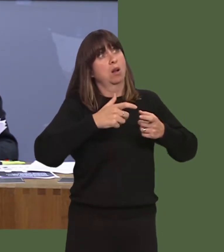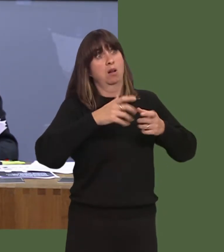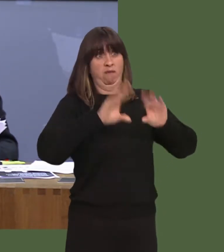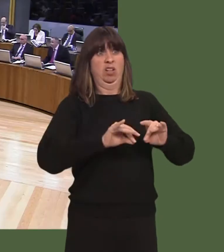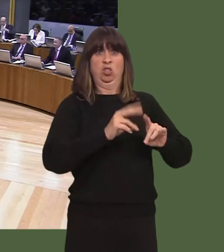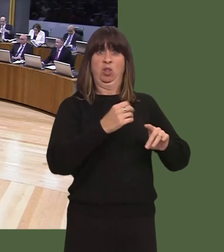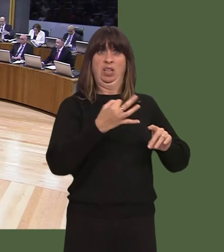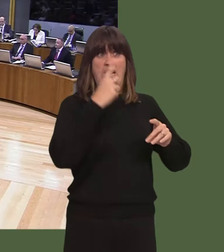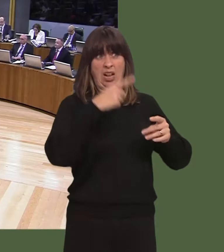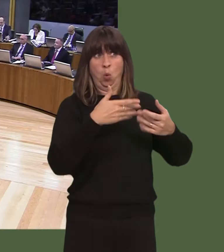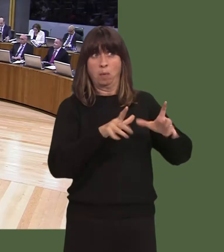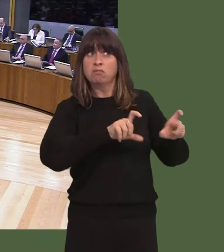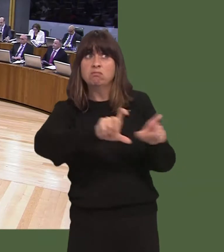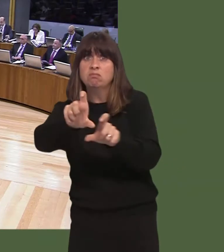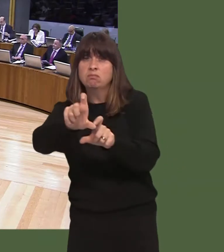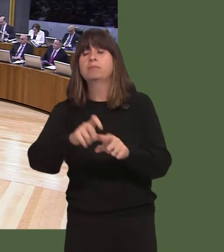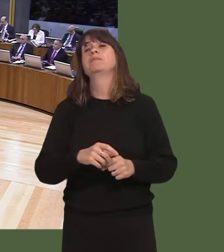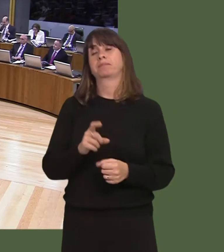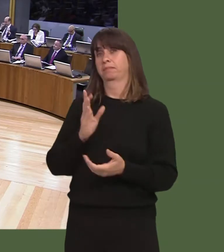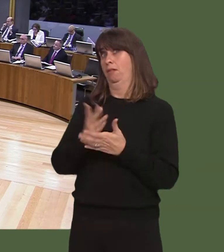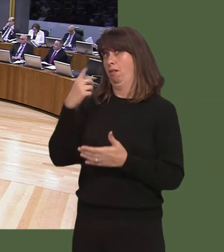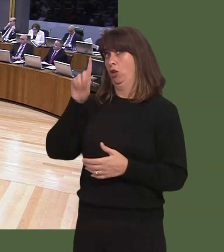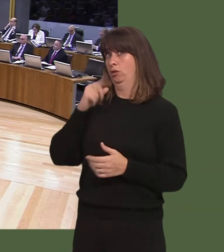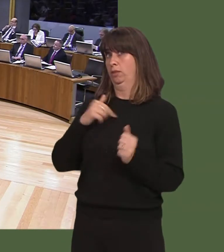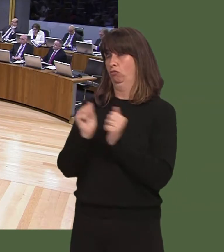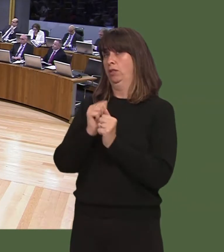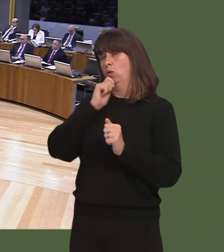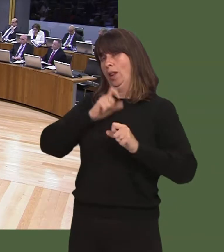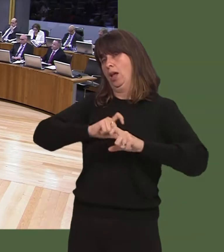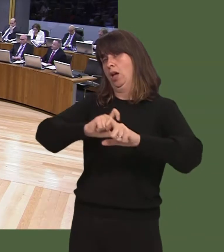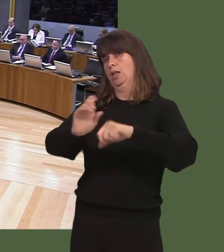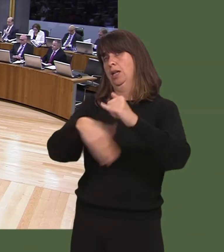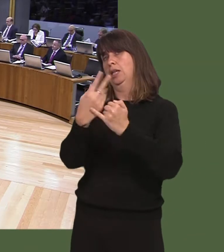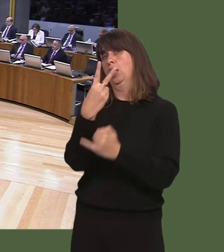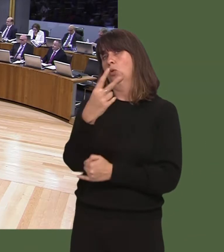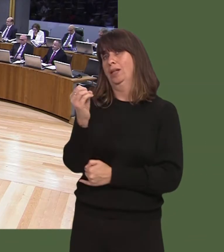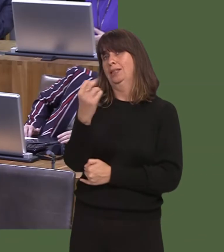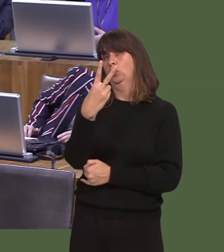Carwyn Jones AM: I can confirm that, last year, I agreed to continue the programme until